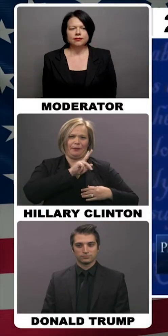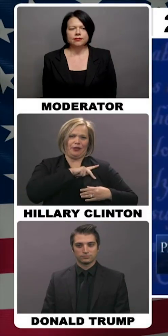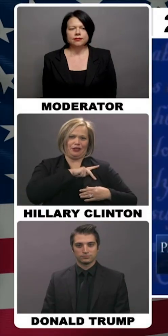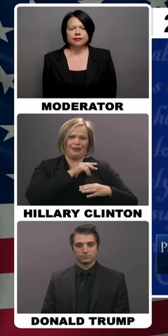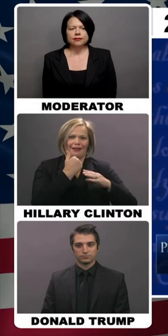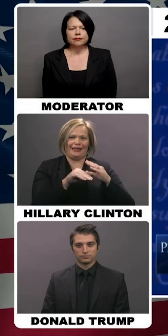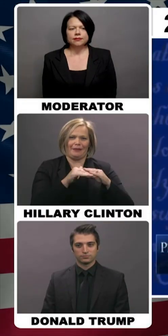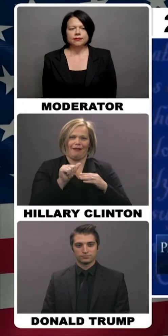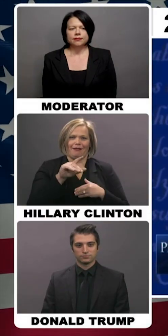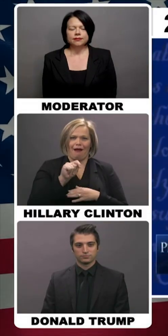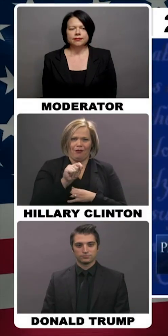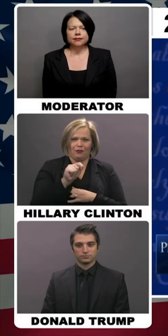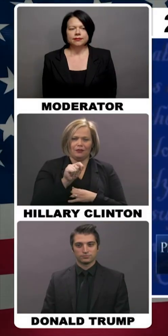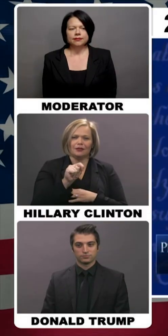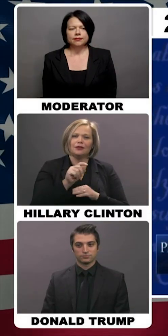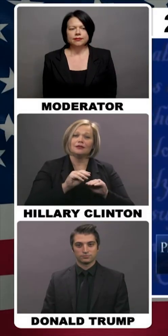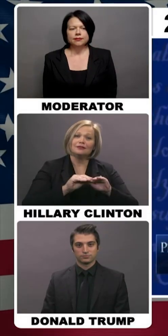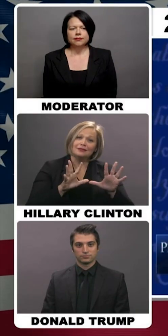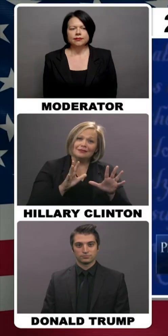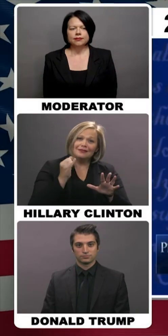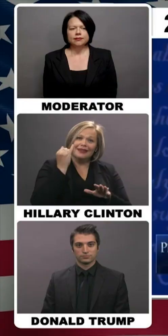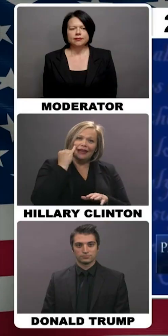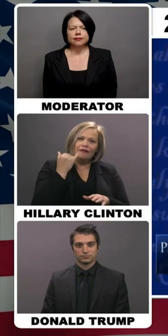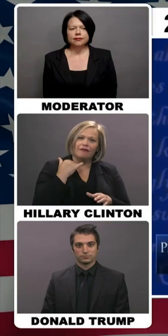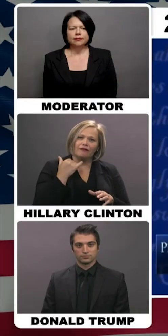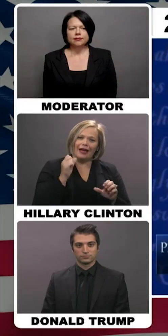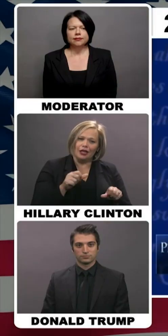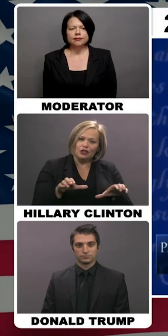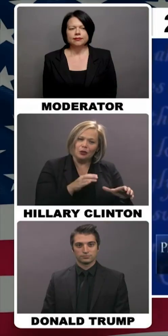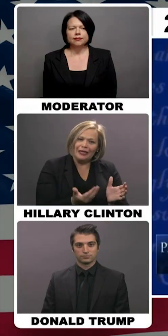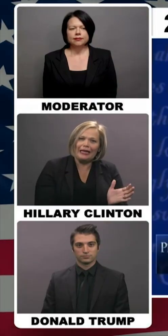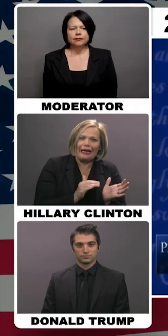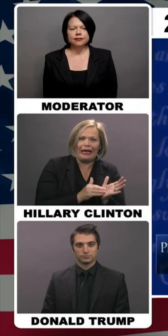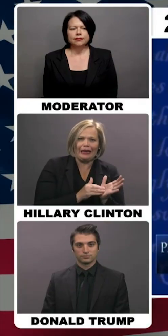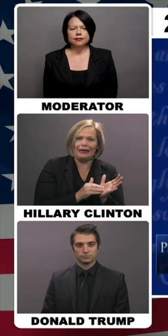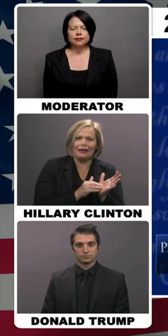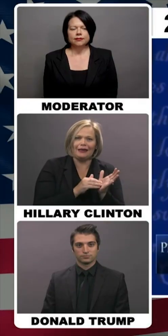Uh, obviously if I were to do it over again, I would not, I'm not making any excuses.